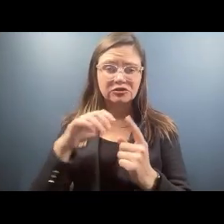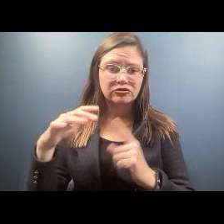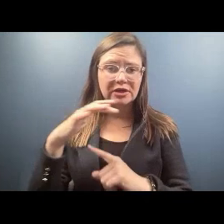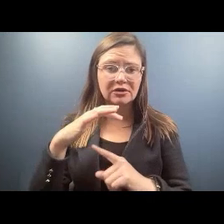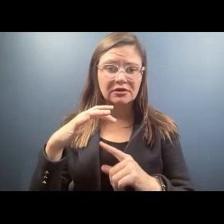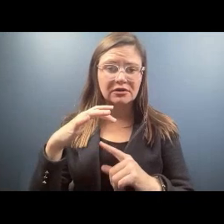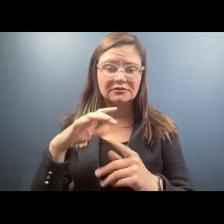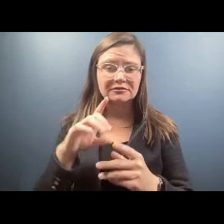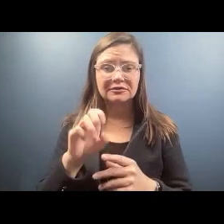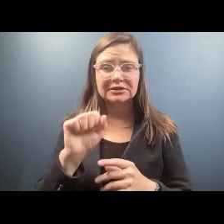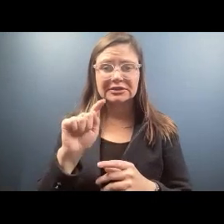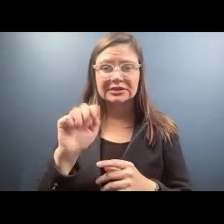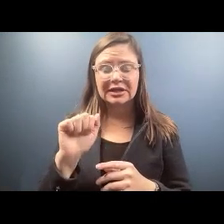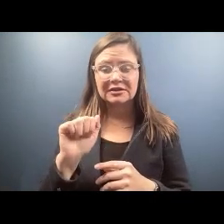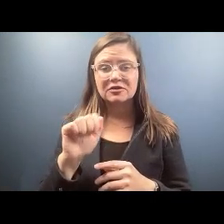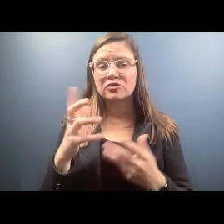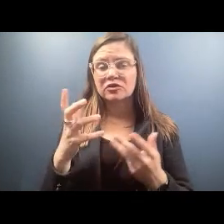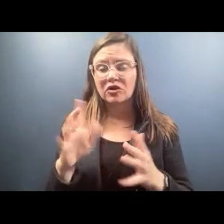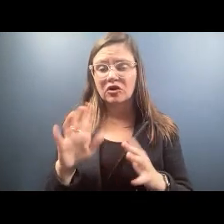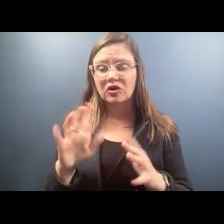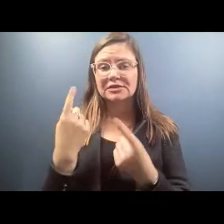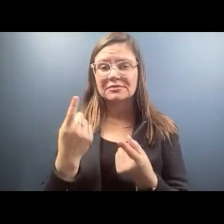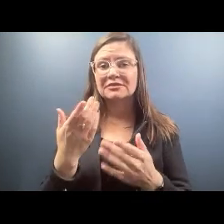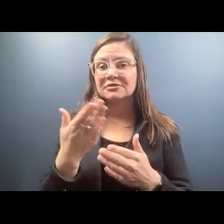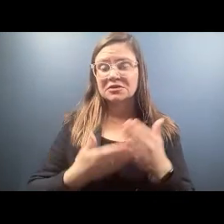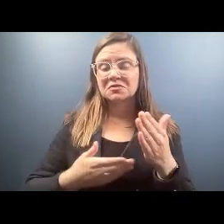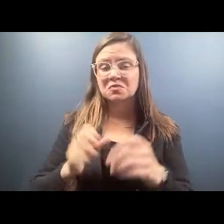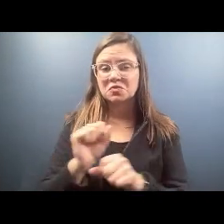And has there already been some preliminary work done that you could build on?